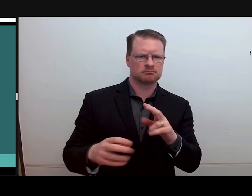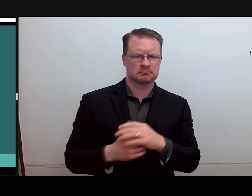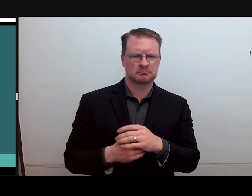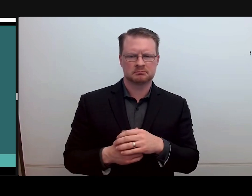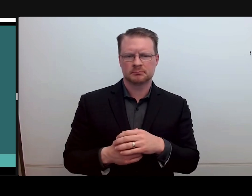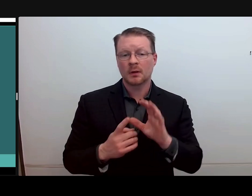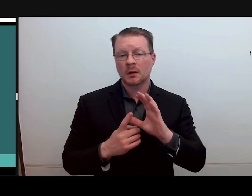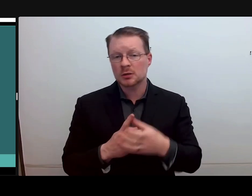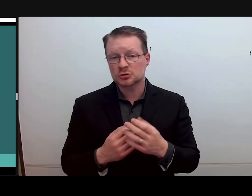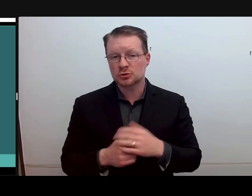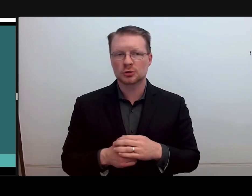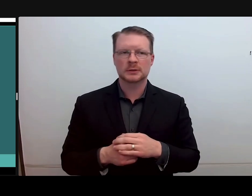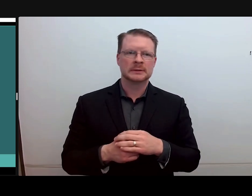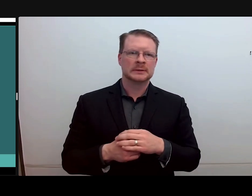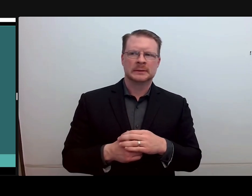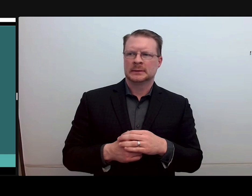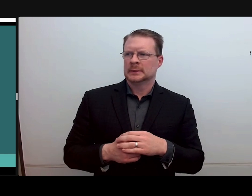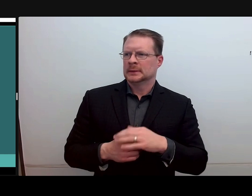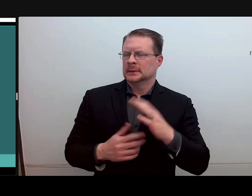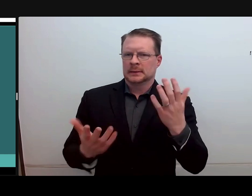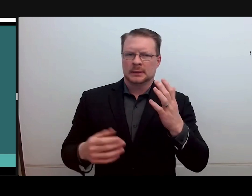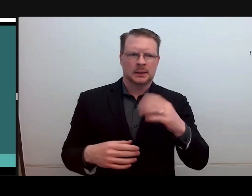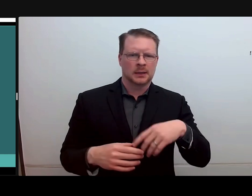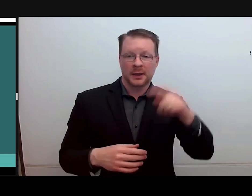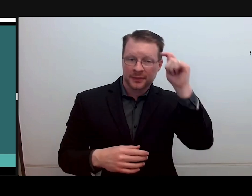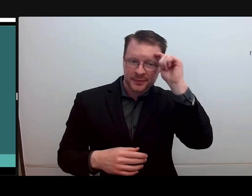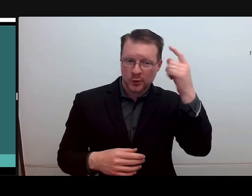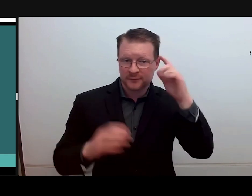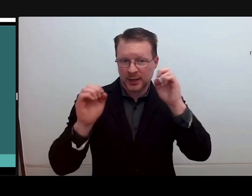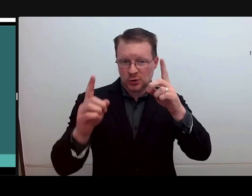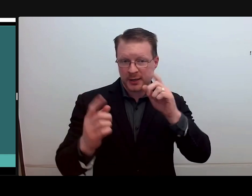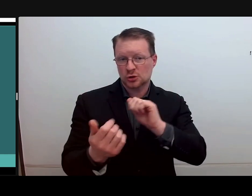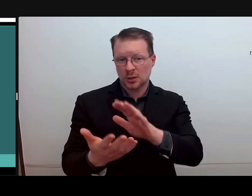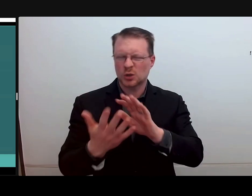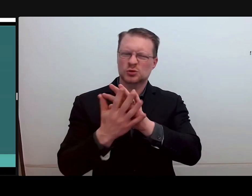fit both from the perspectives of culture,